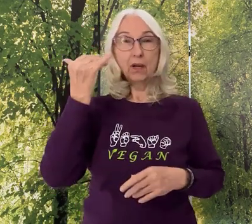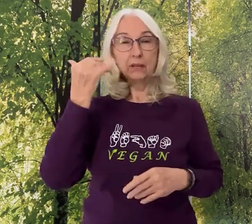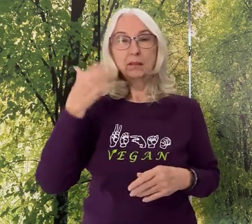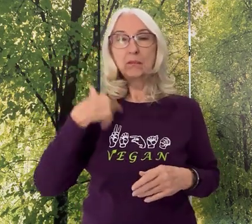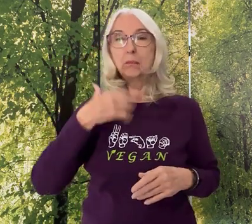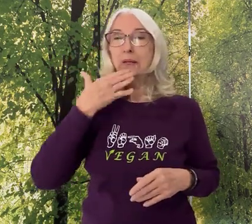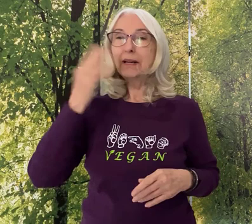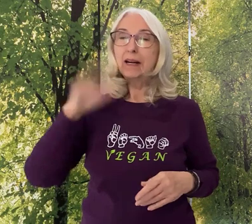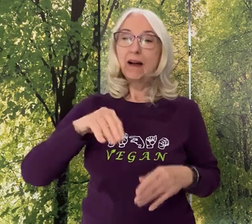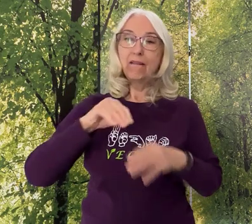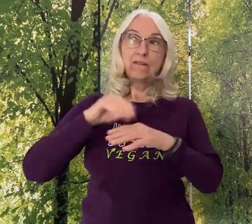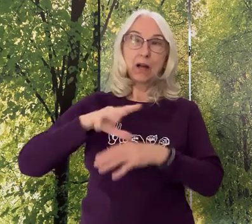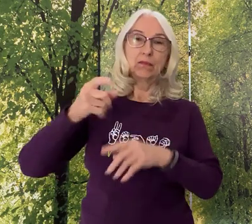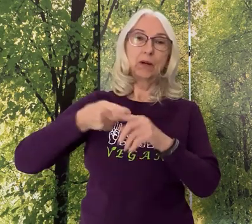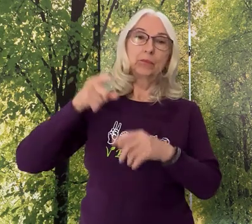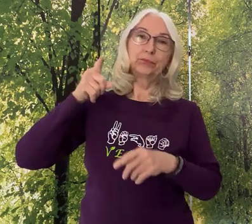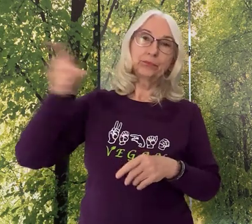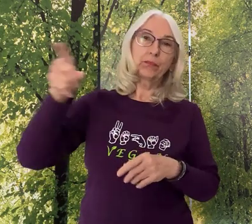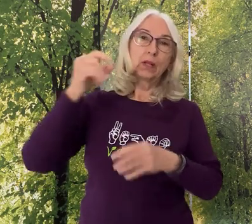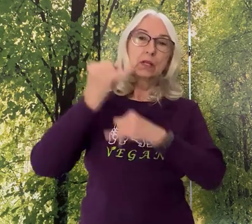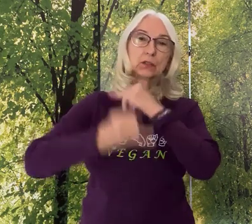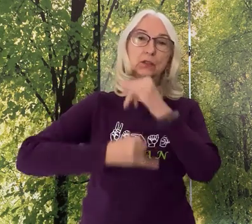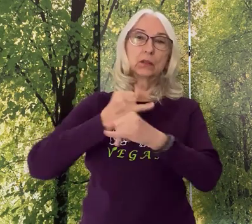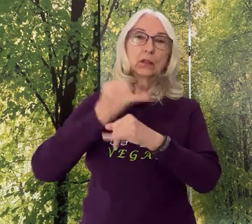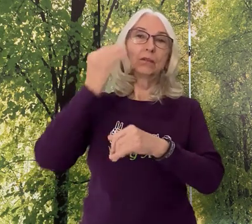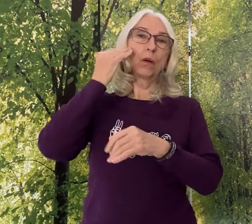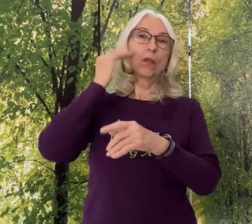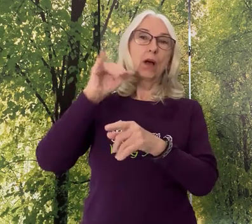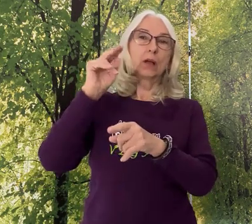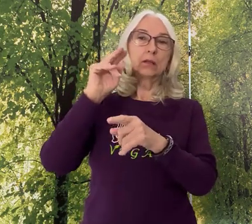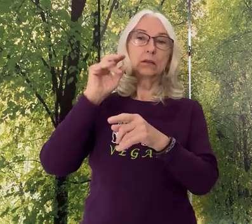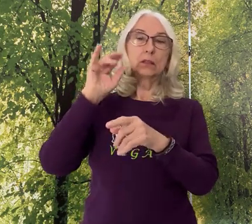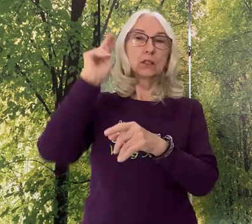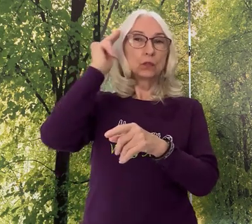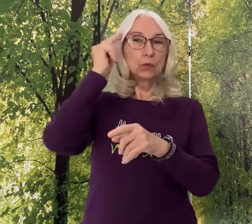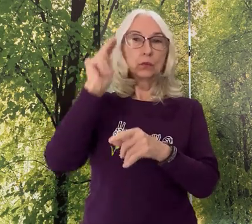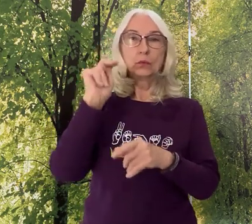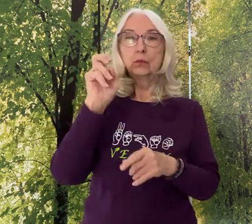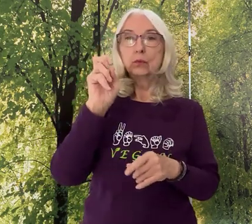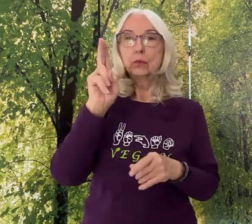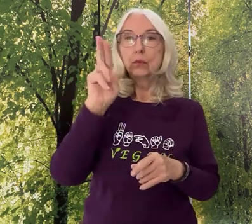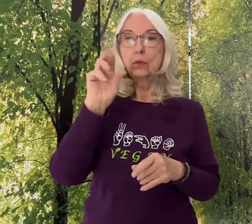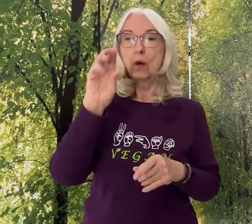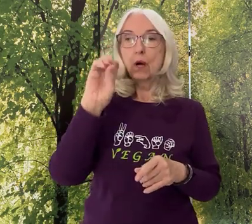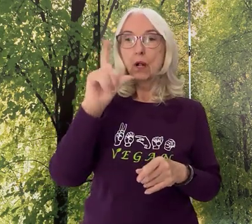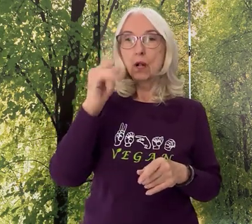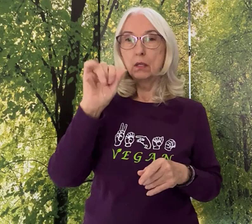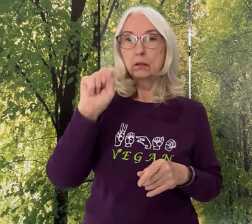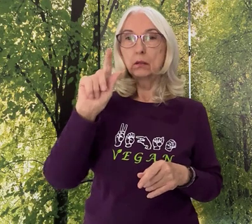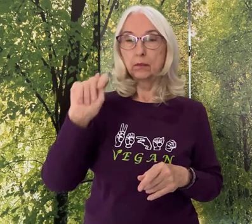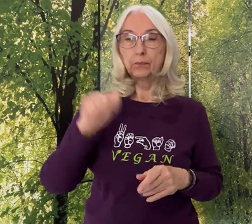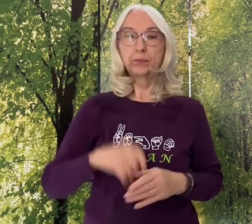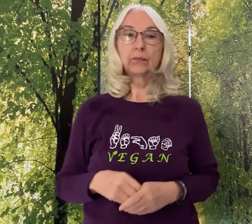because of bad advice from an internationally-known neurologist.